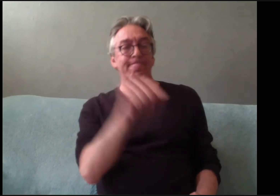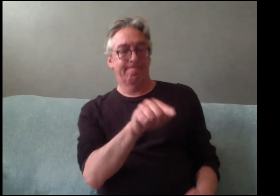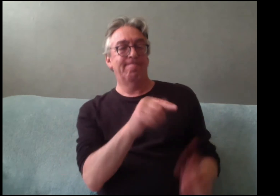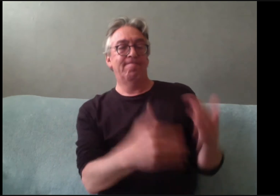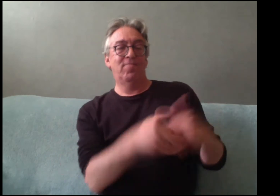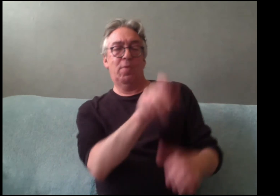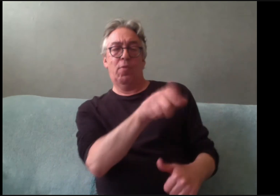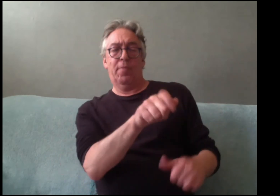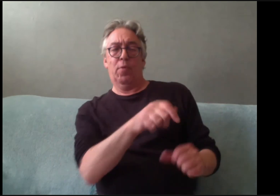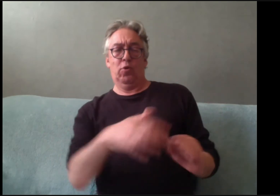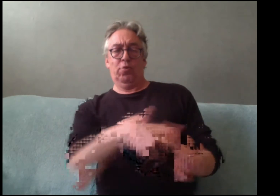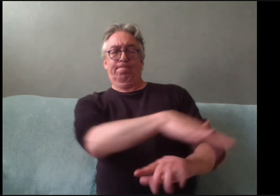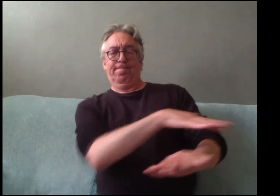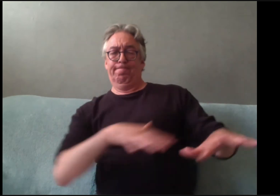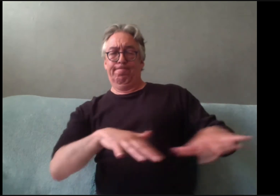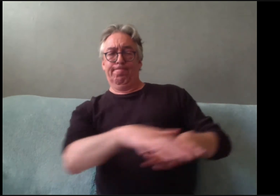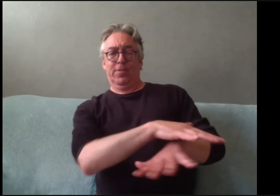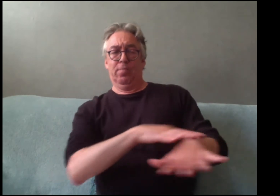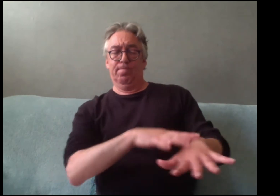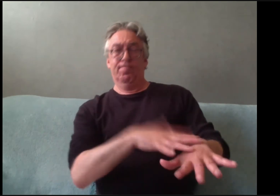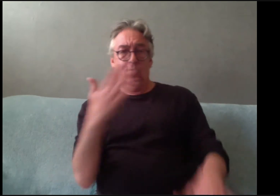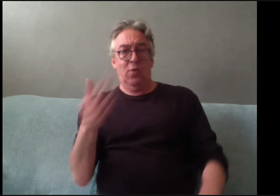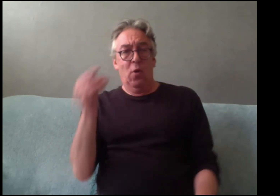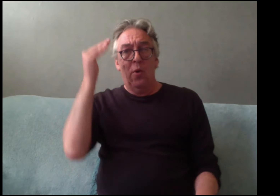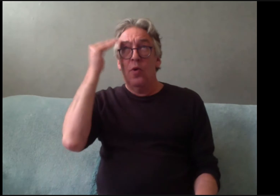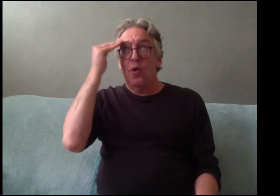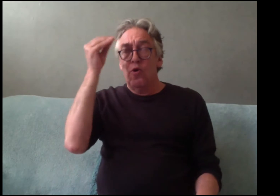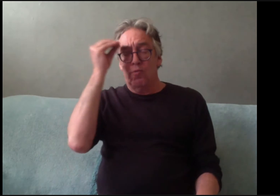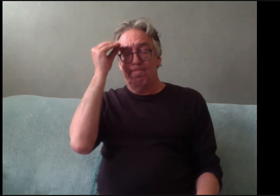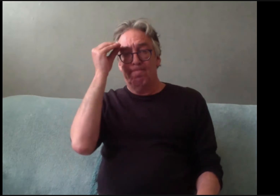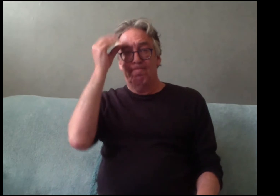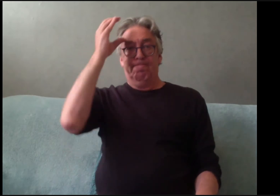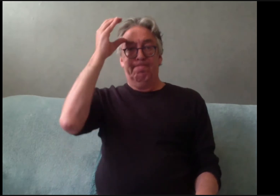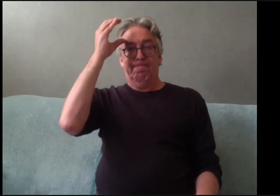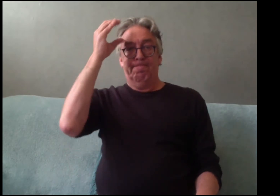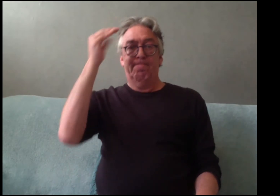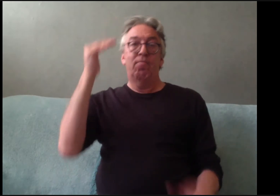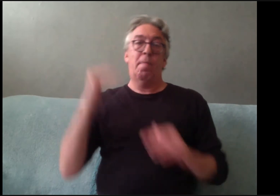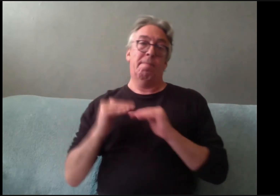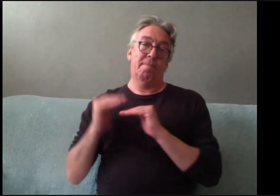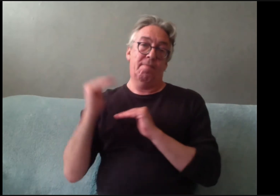This awareness was demonstrated in a press conference on the 4th of April